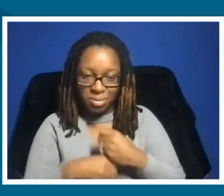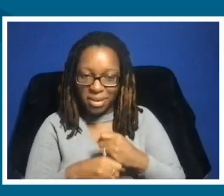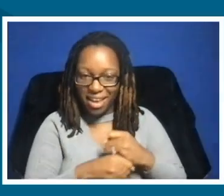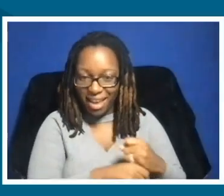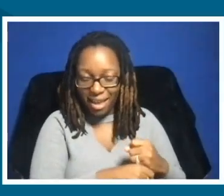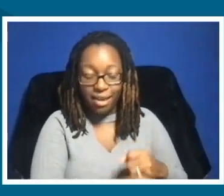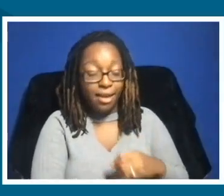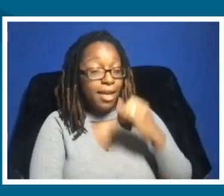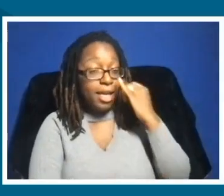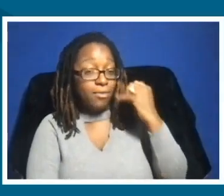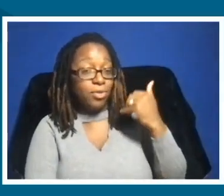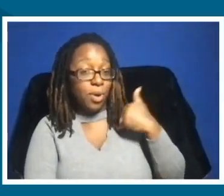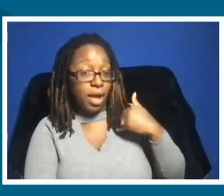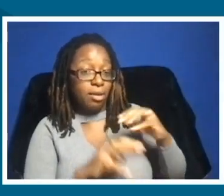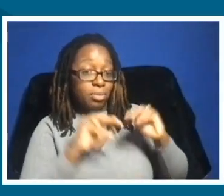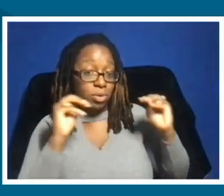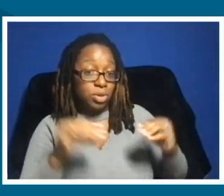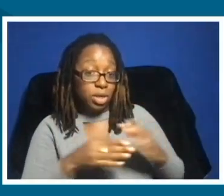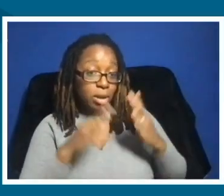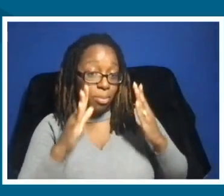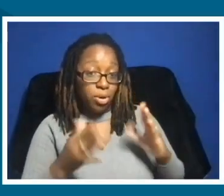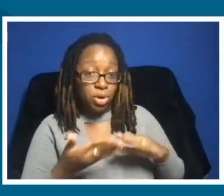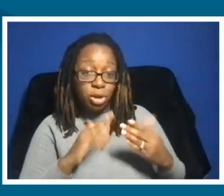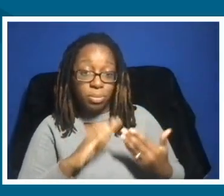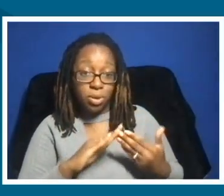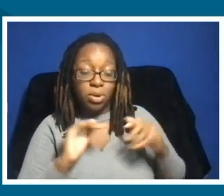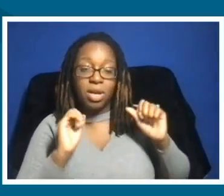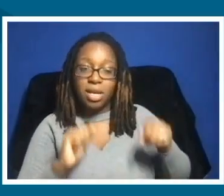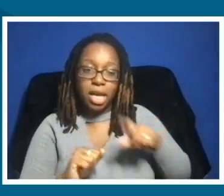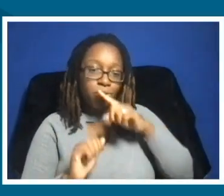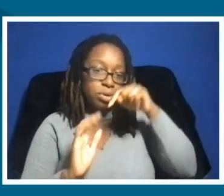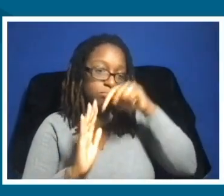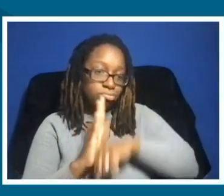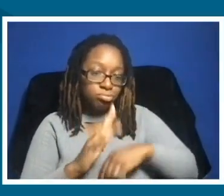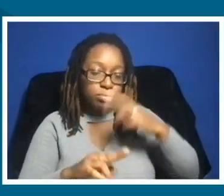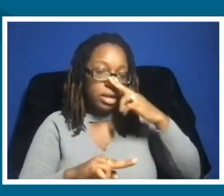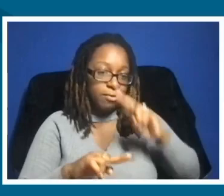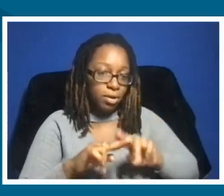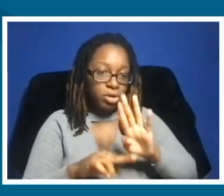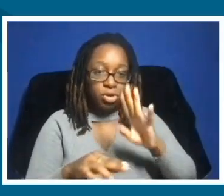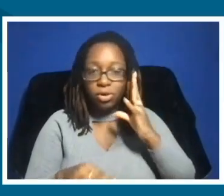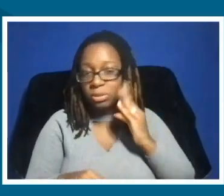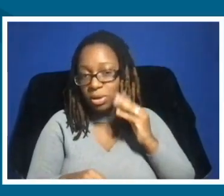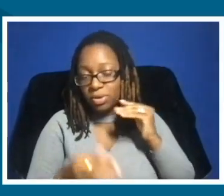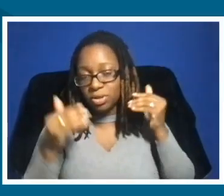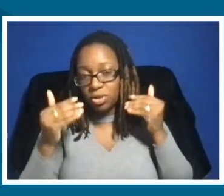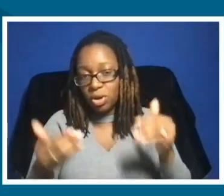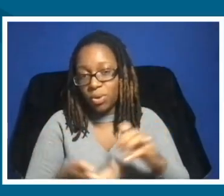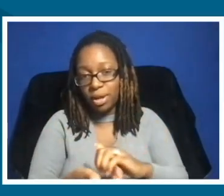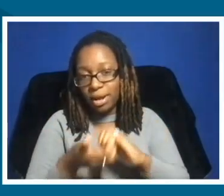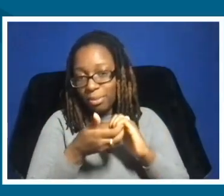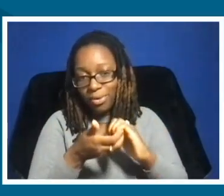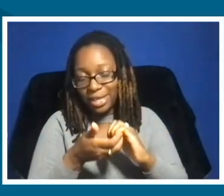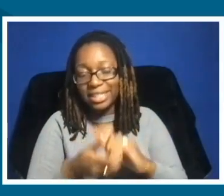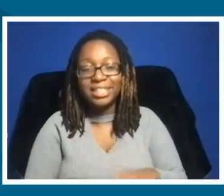partners in the in the community it can add both depth and fun to your experience to go ahead and do that